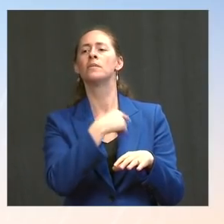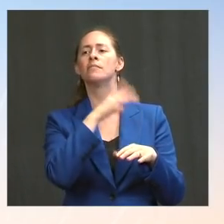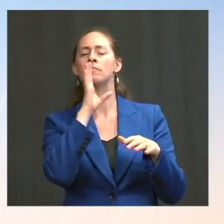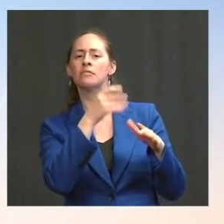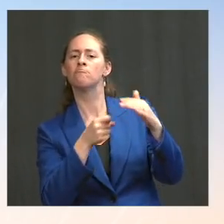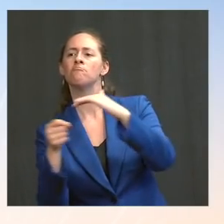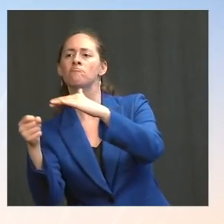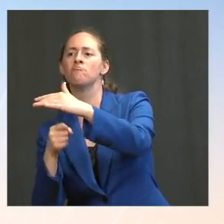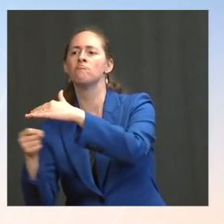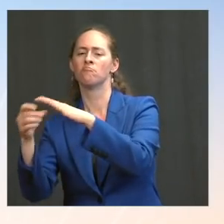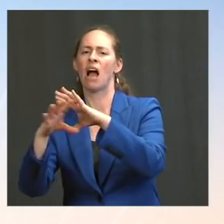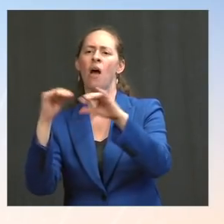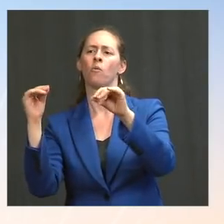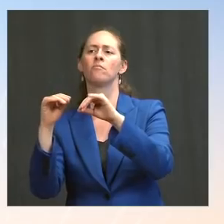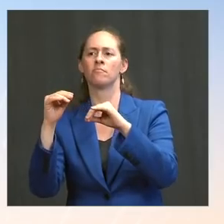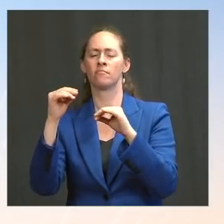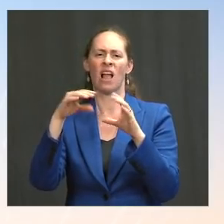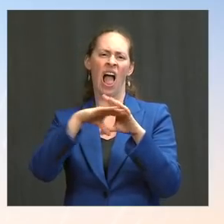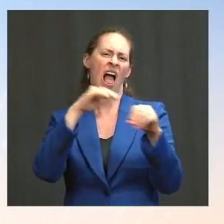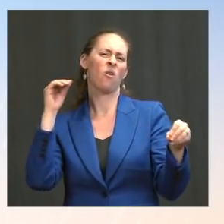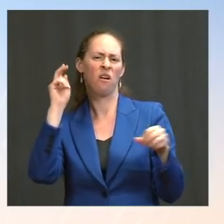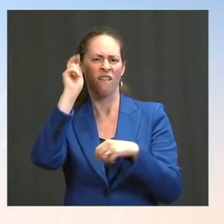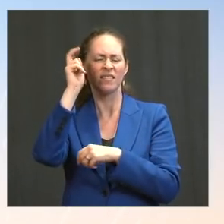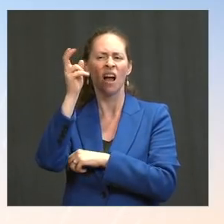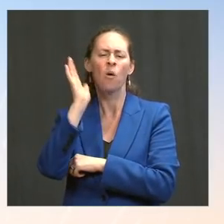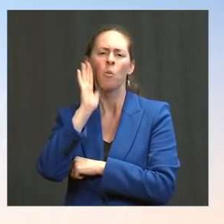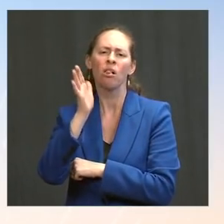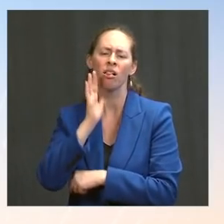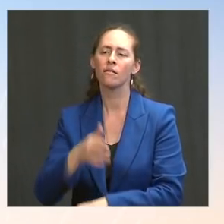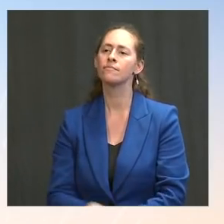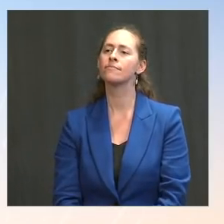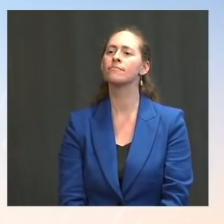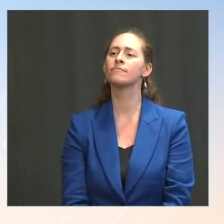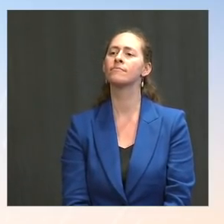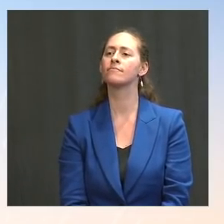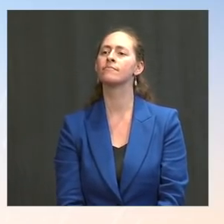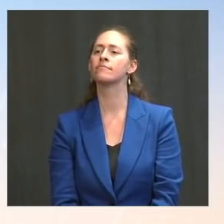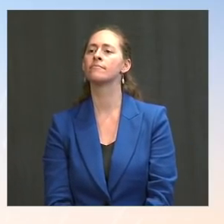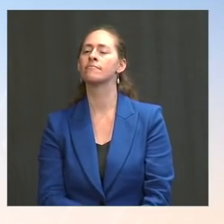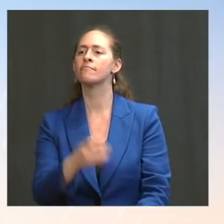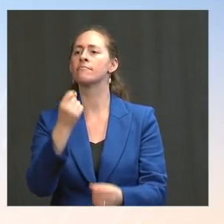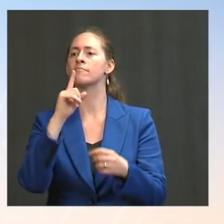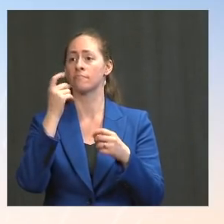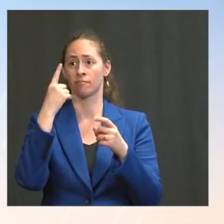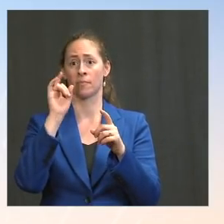There are a range of options, but that will happen before we complete our military drawdown by the end of August,